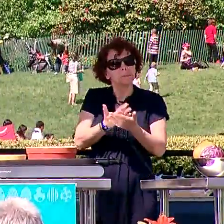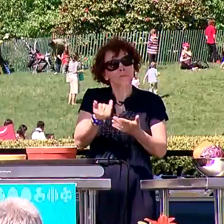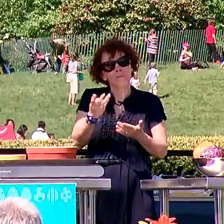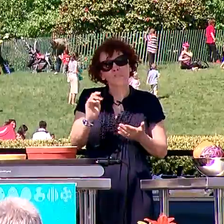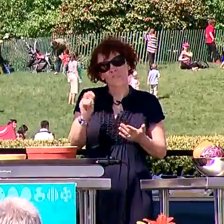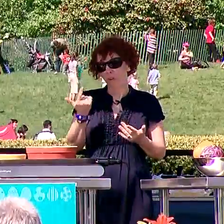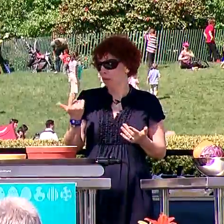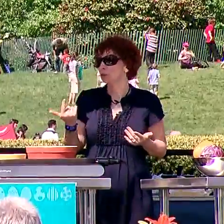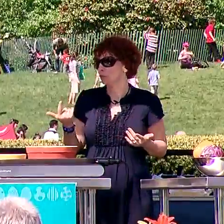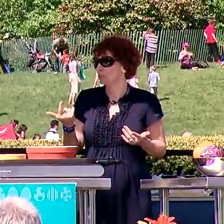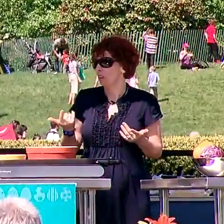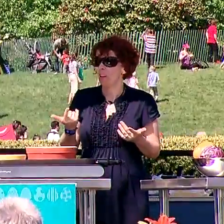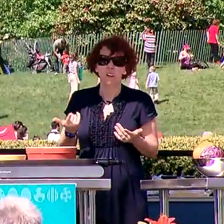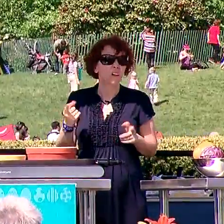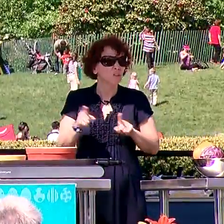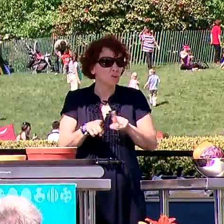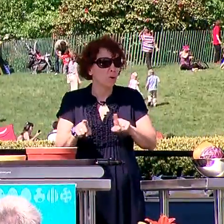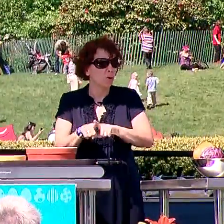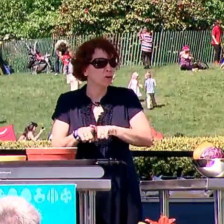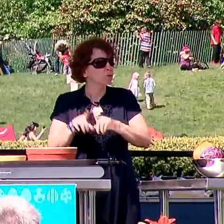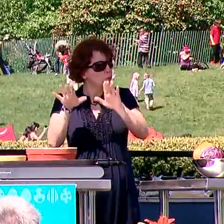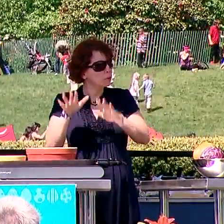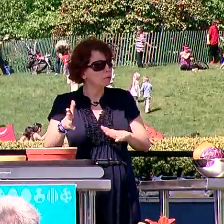And this is also a great thing to do with leftovers.